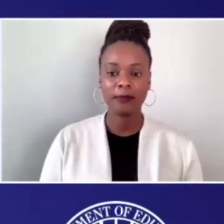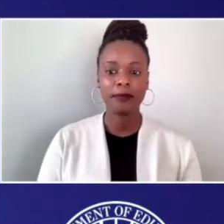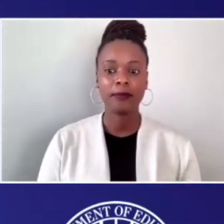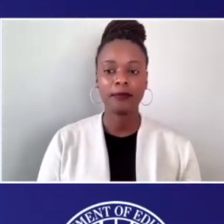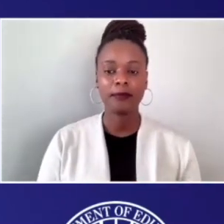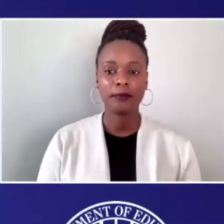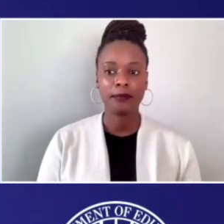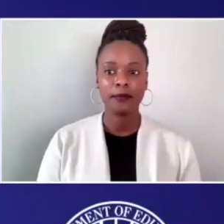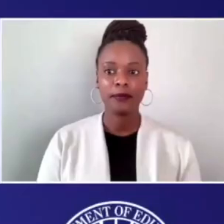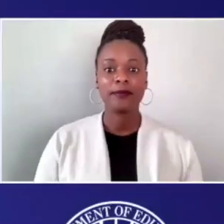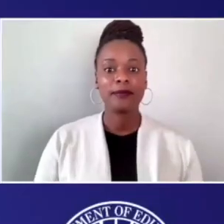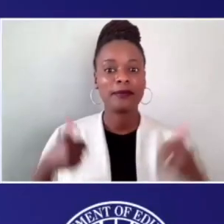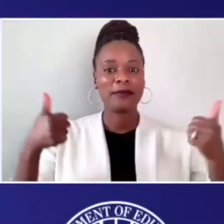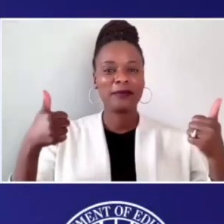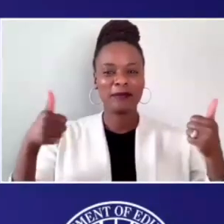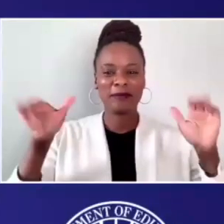Fabulous. Thank you so much.